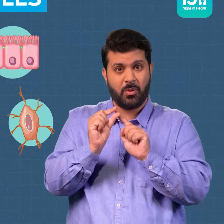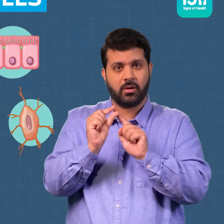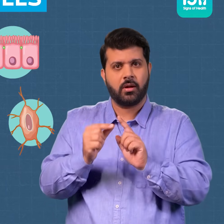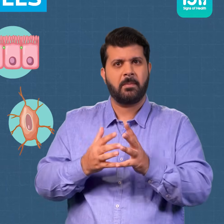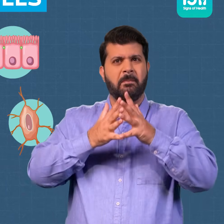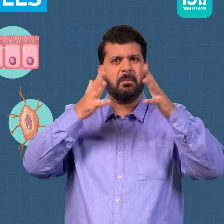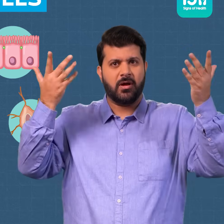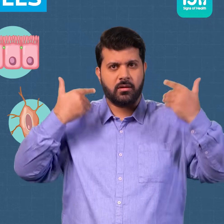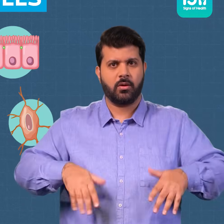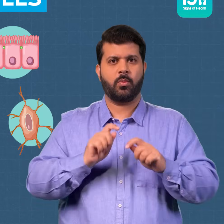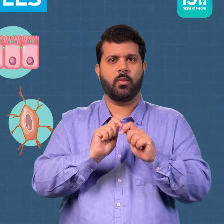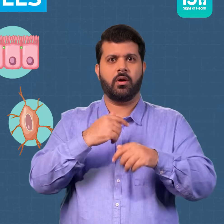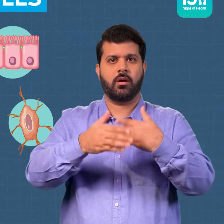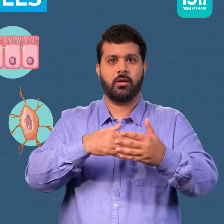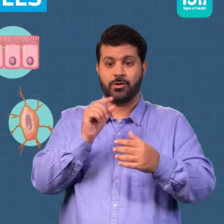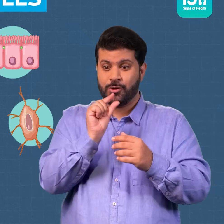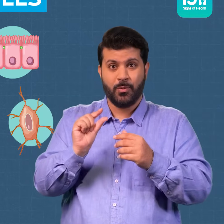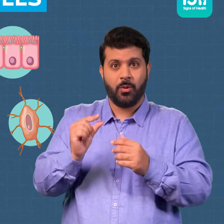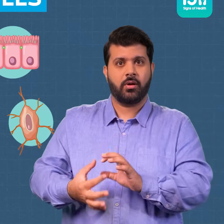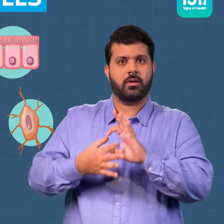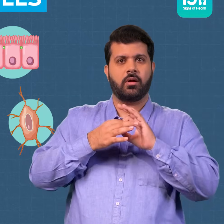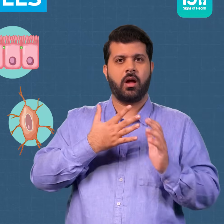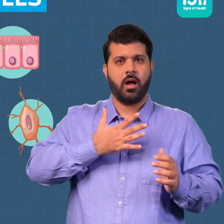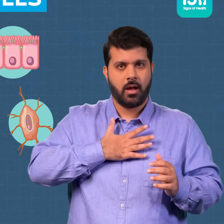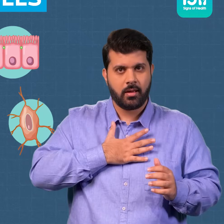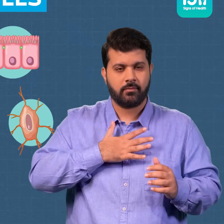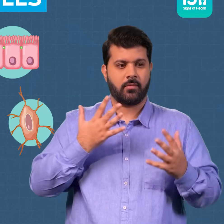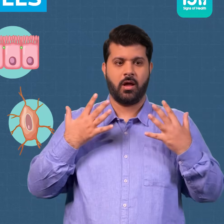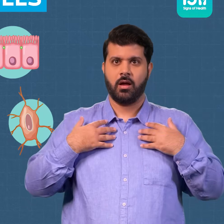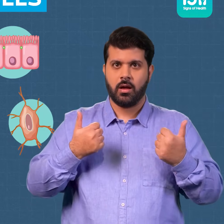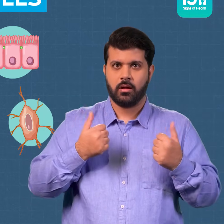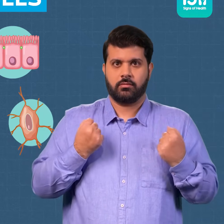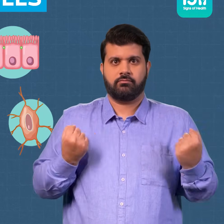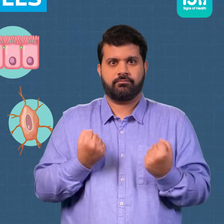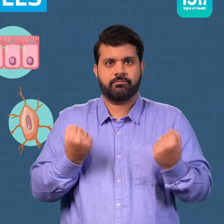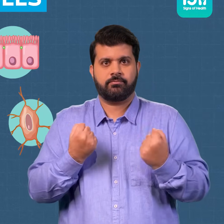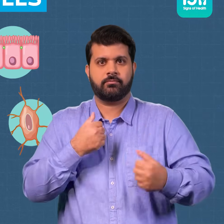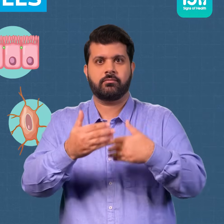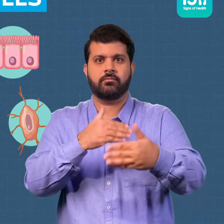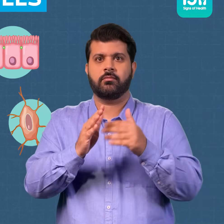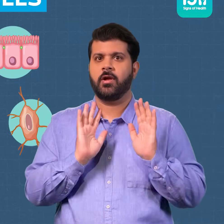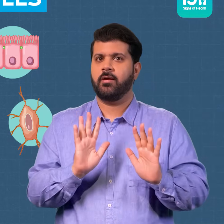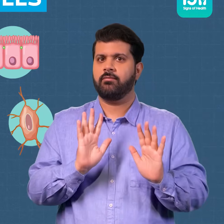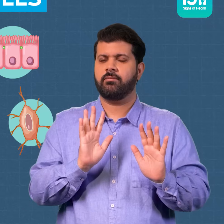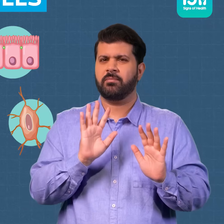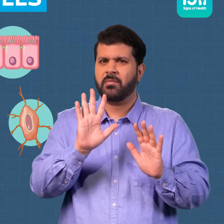These small cells play a vital role in maintaining our health and keeping us active and alive.